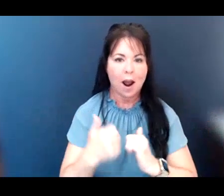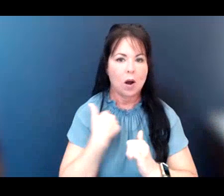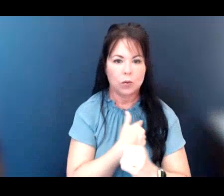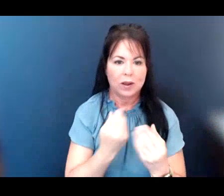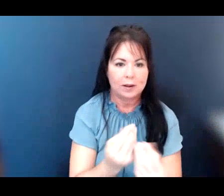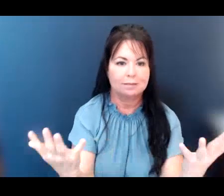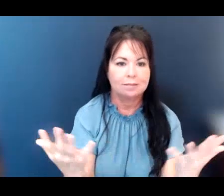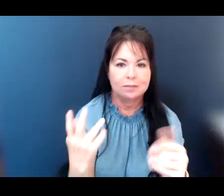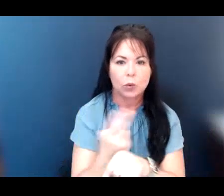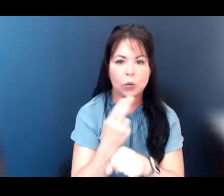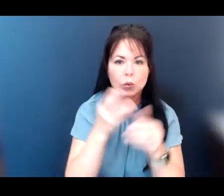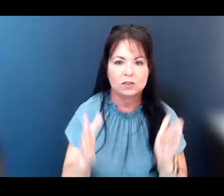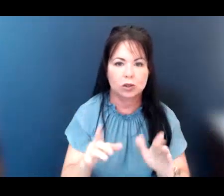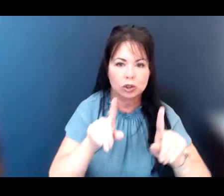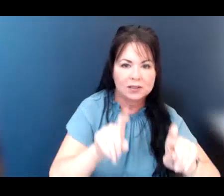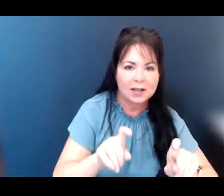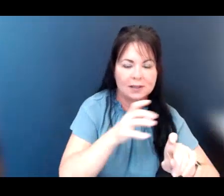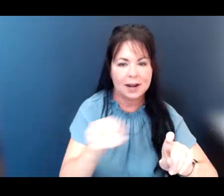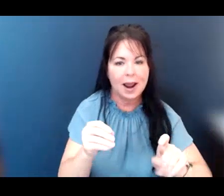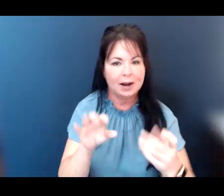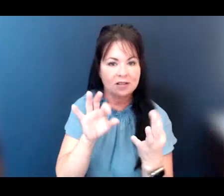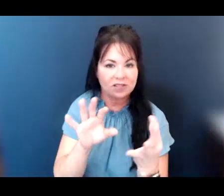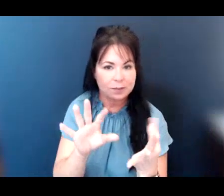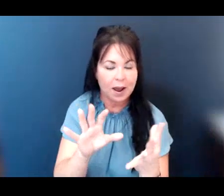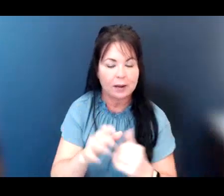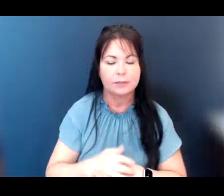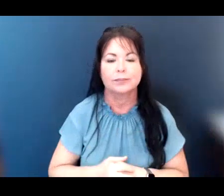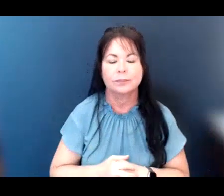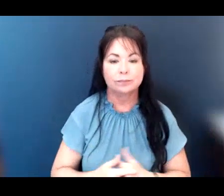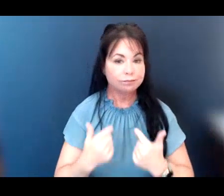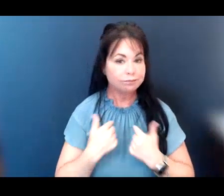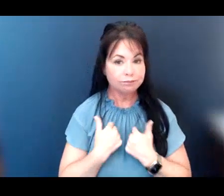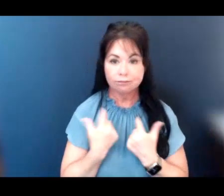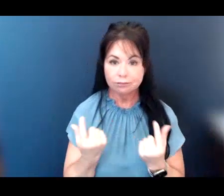So what we've done, what I've done, is talk to a lot of people, right?